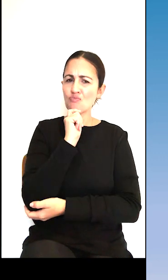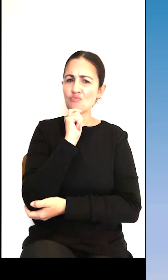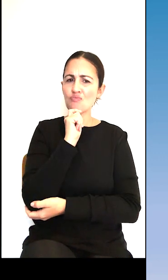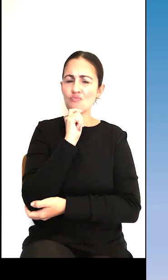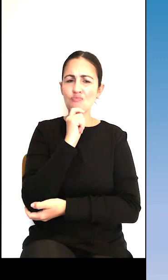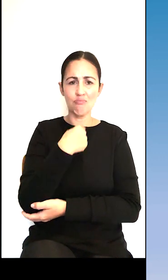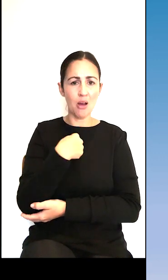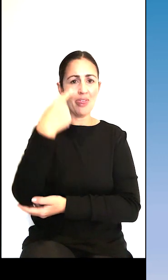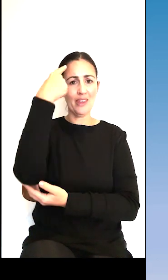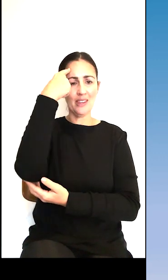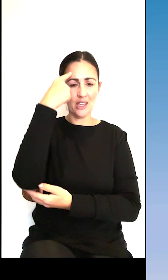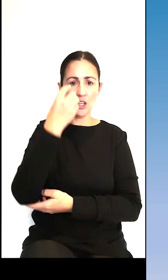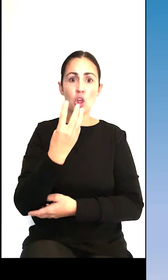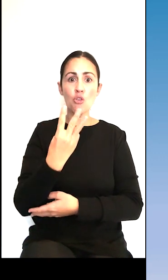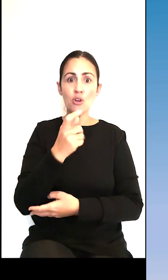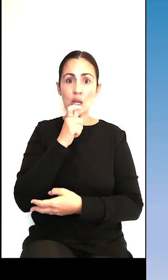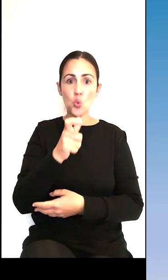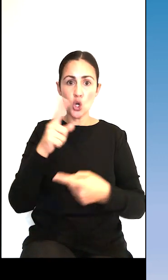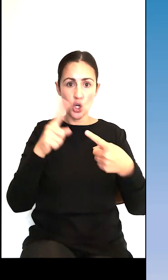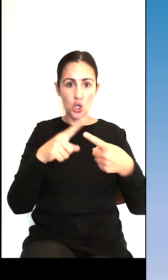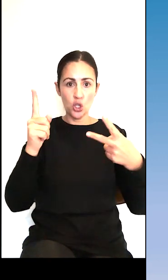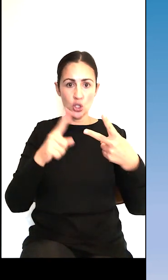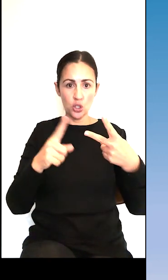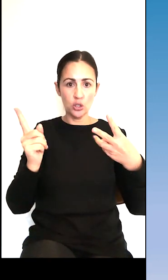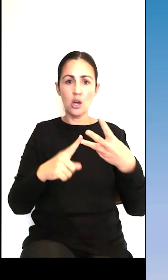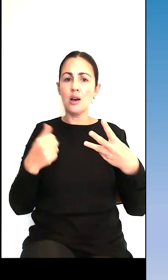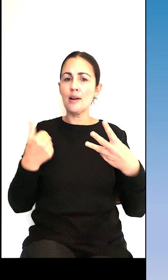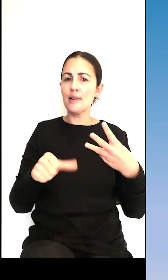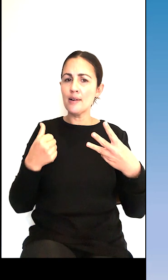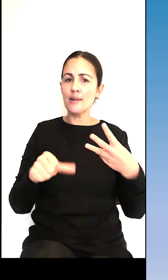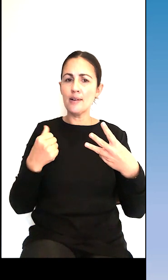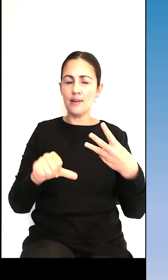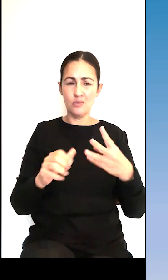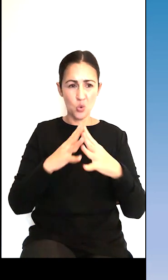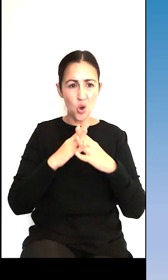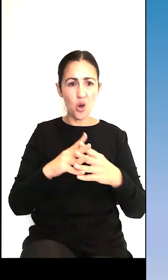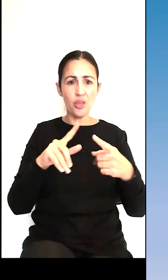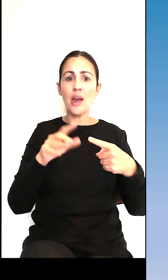there were some words that jumped out to me in the video and in the the telling - words like 'empower',